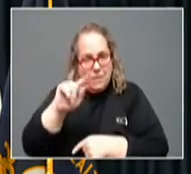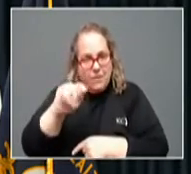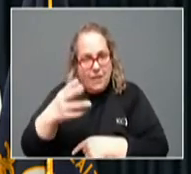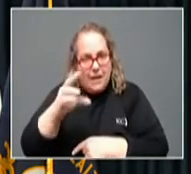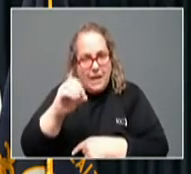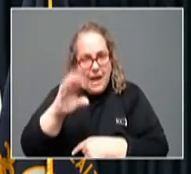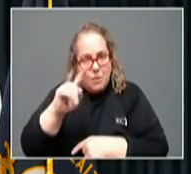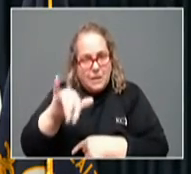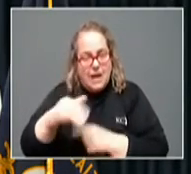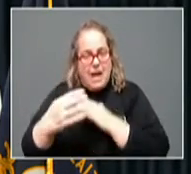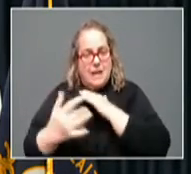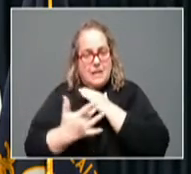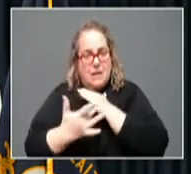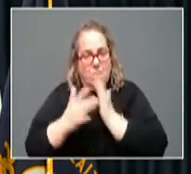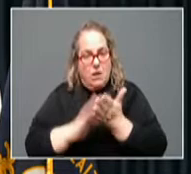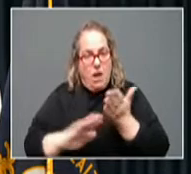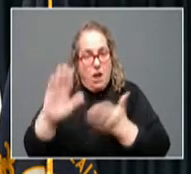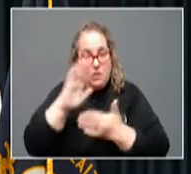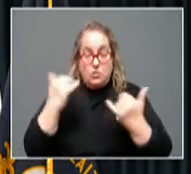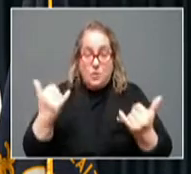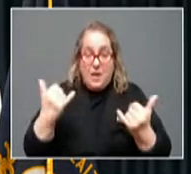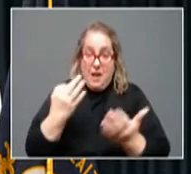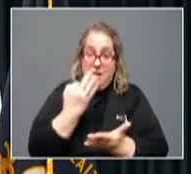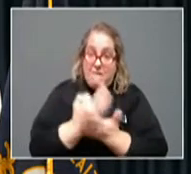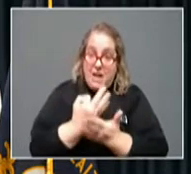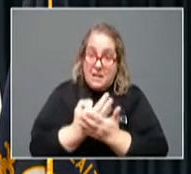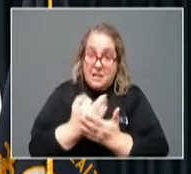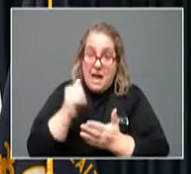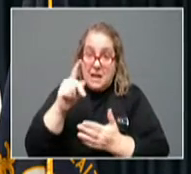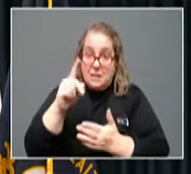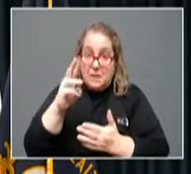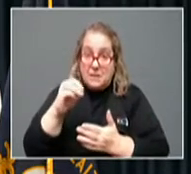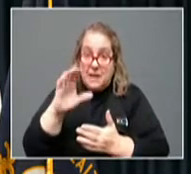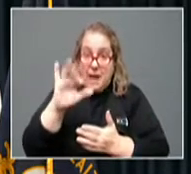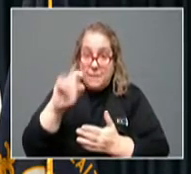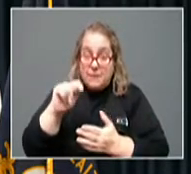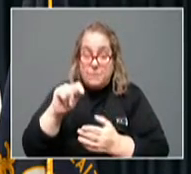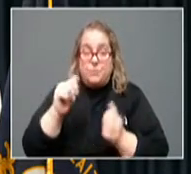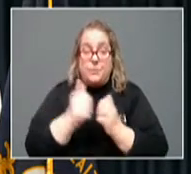Administration Cabinet, on behalf of K C T C S and Elizabethtown Community and